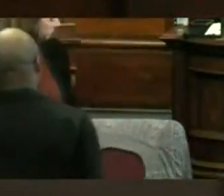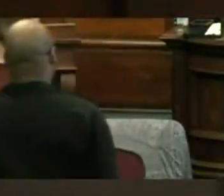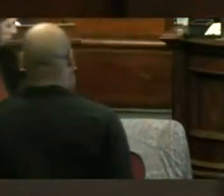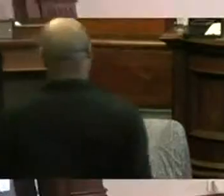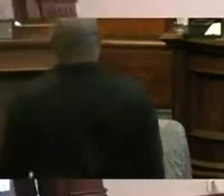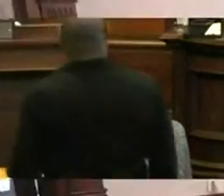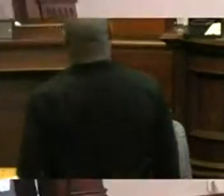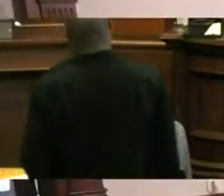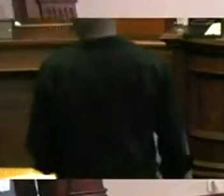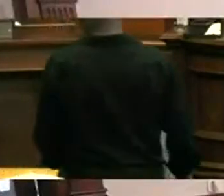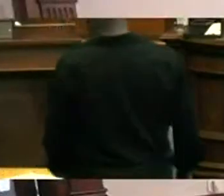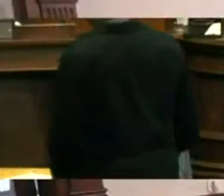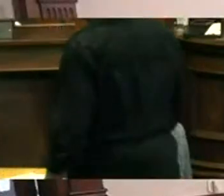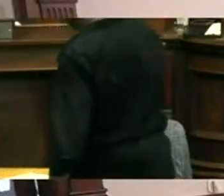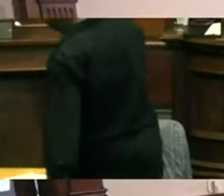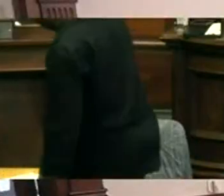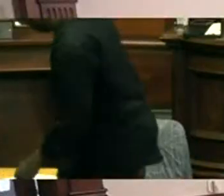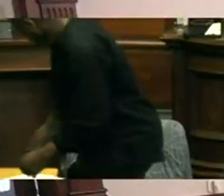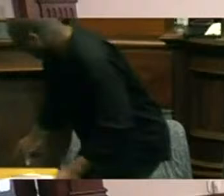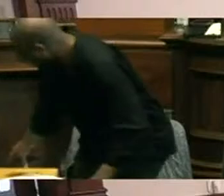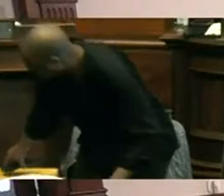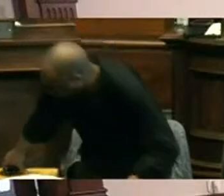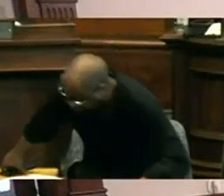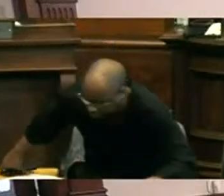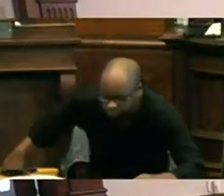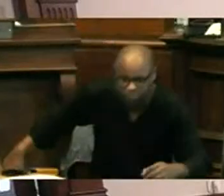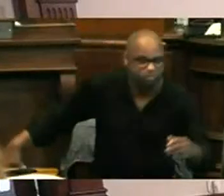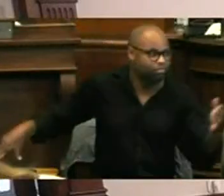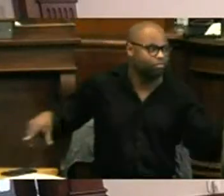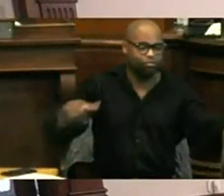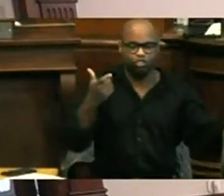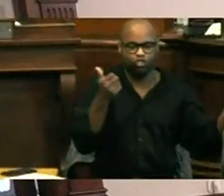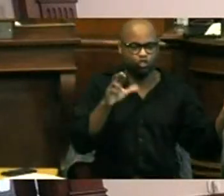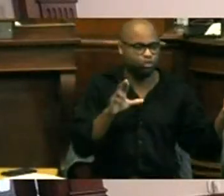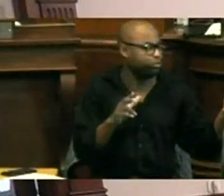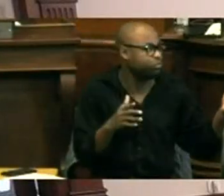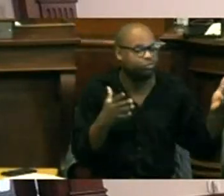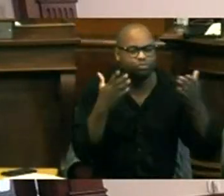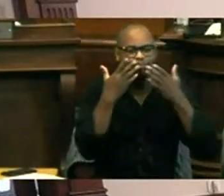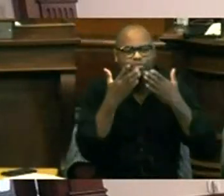answer your question? Absolutely. Thank you. Council